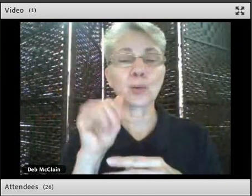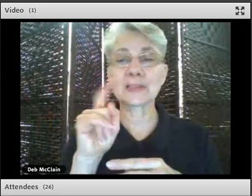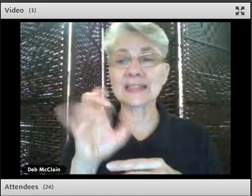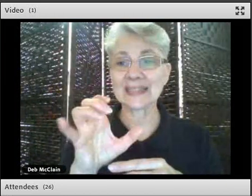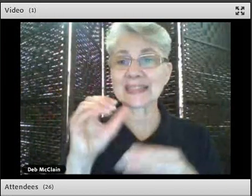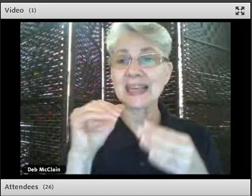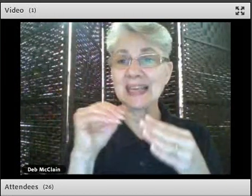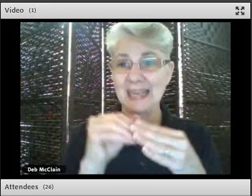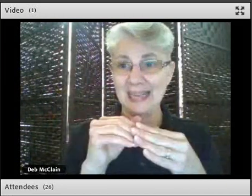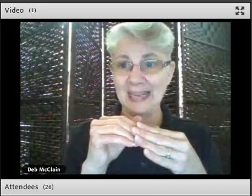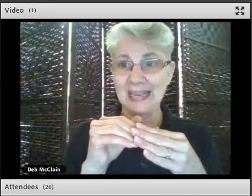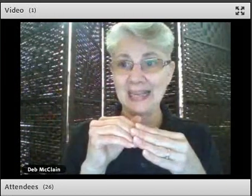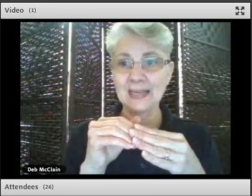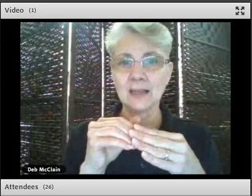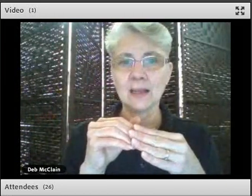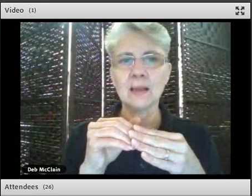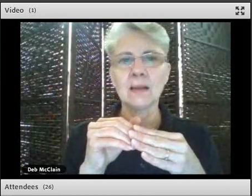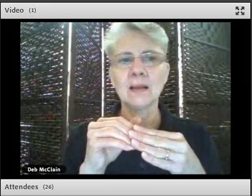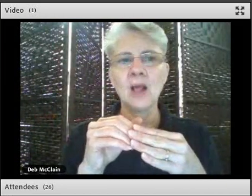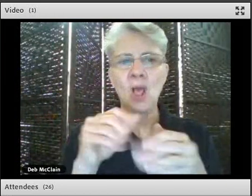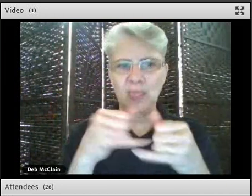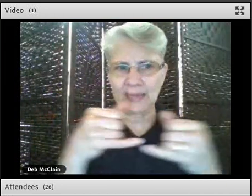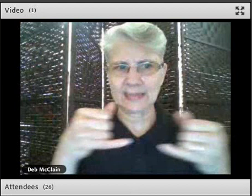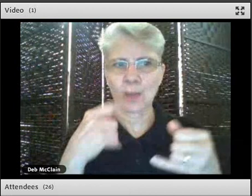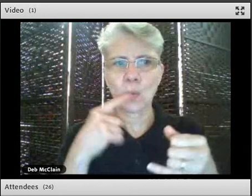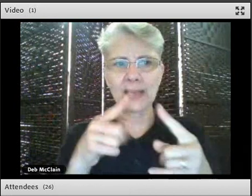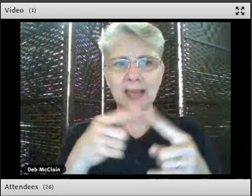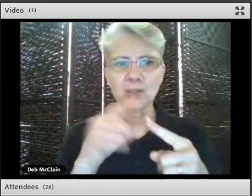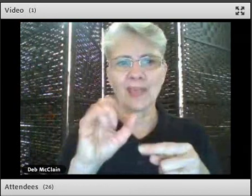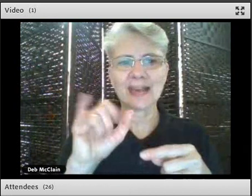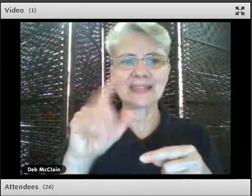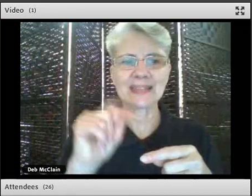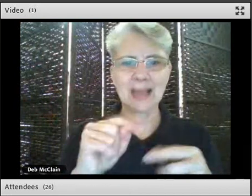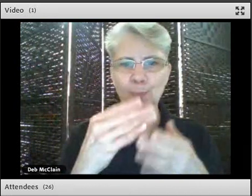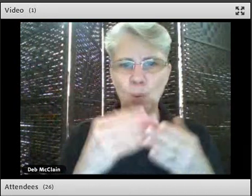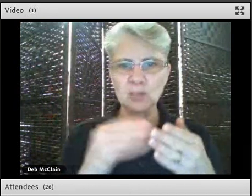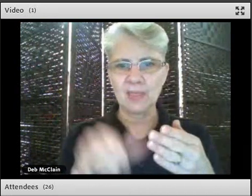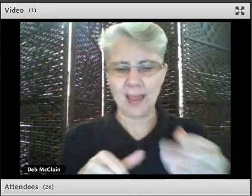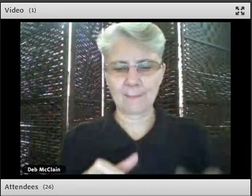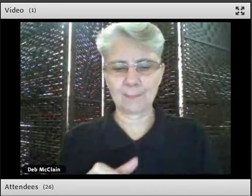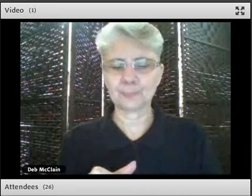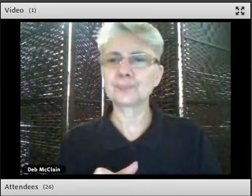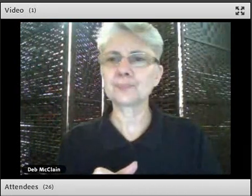The carrier type instruction in RDA